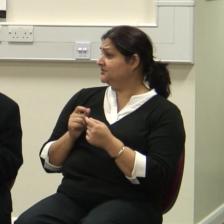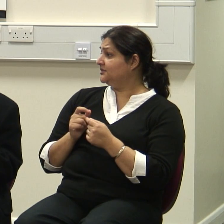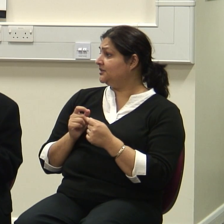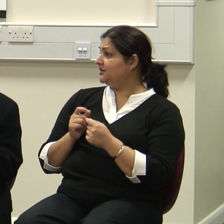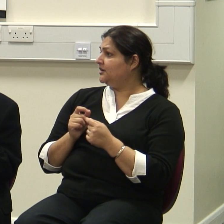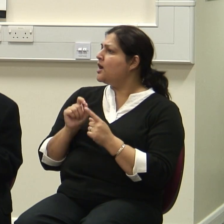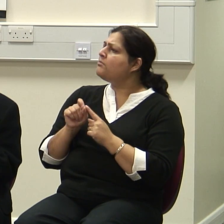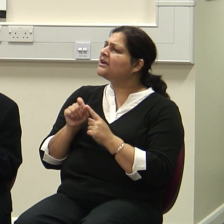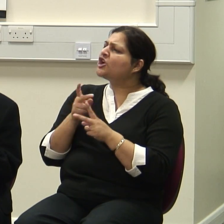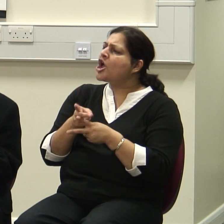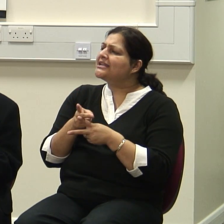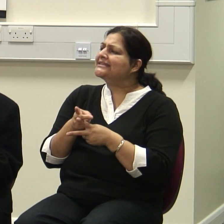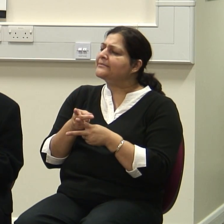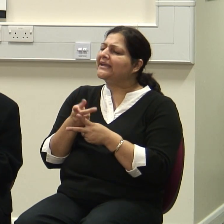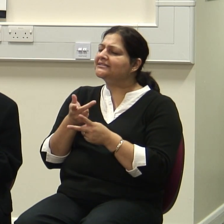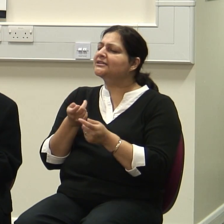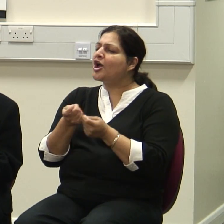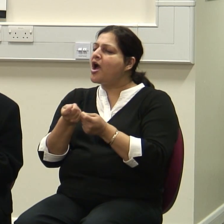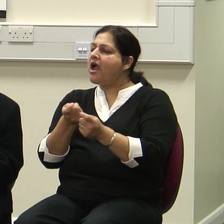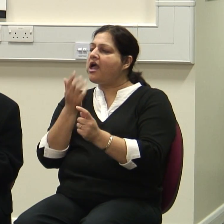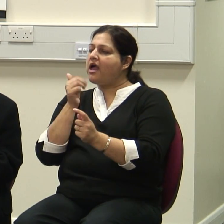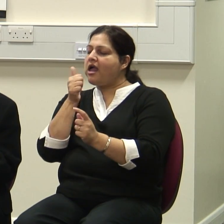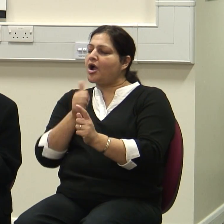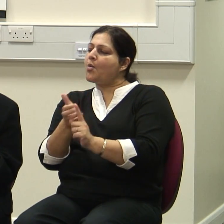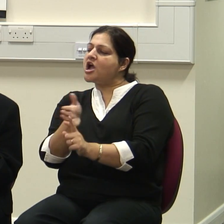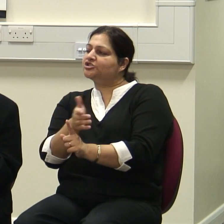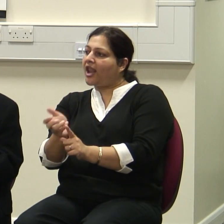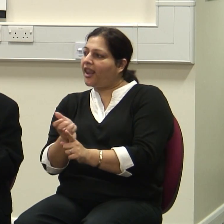right, paternalism, it’s coercion, it’s always coercion because after paternalism